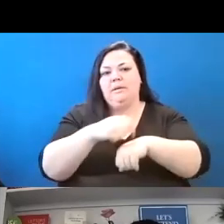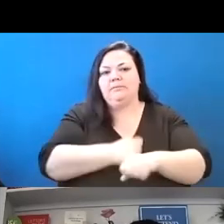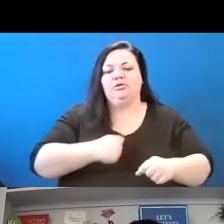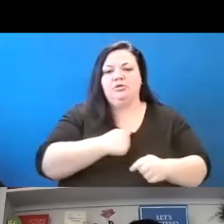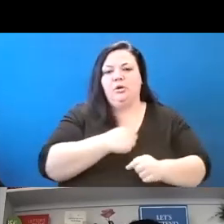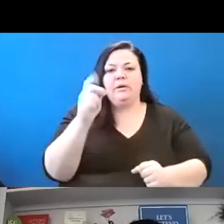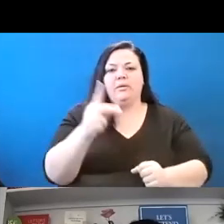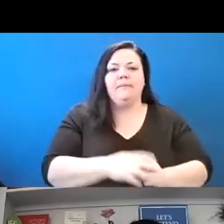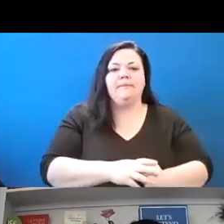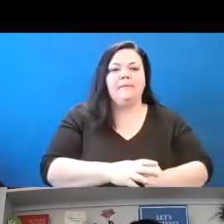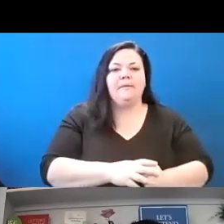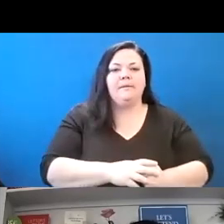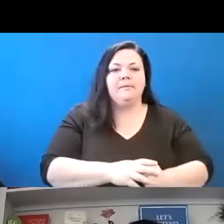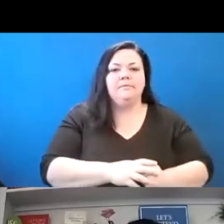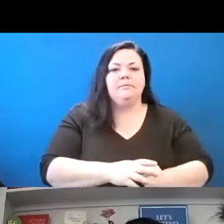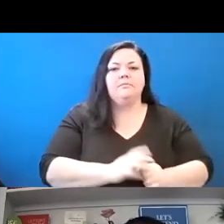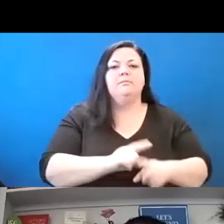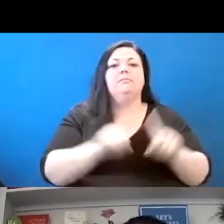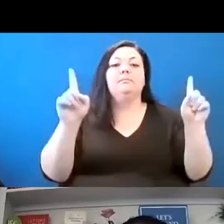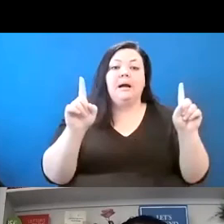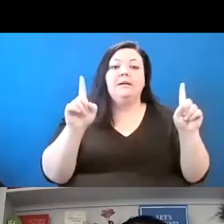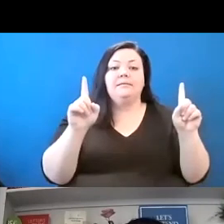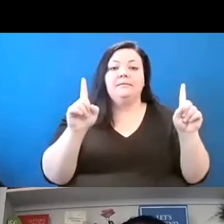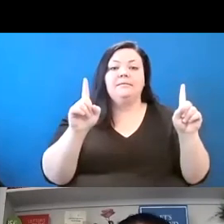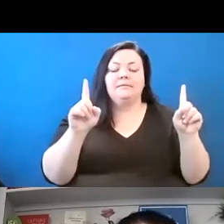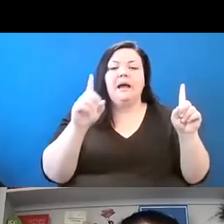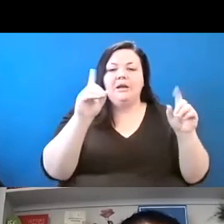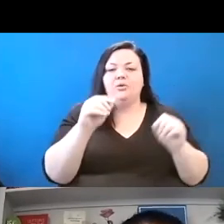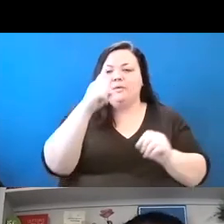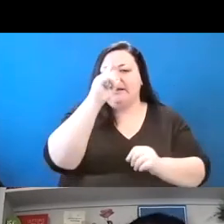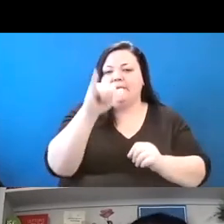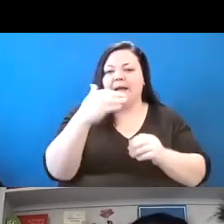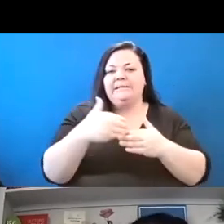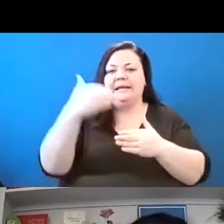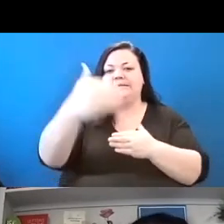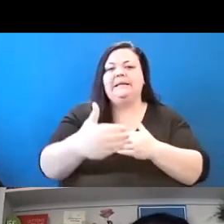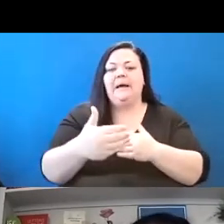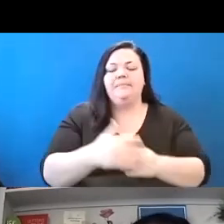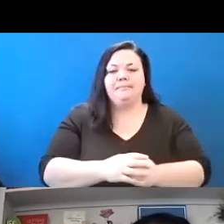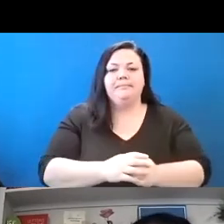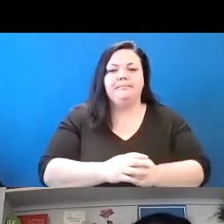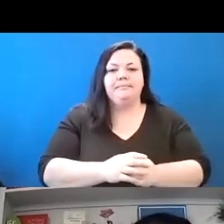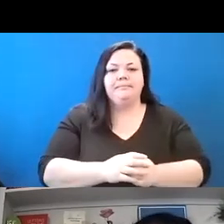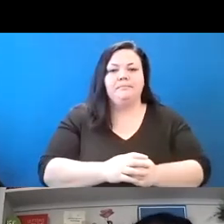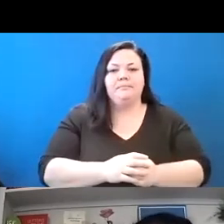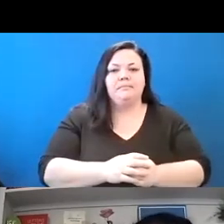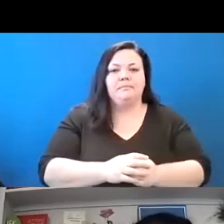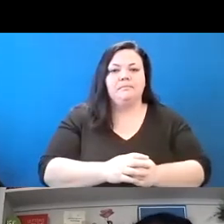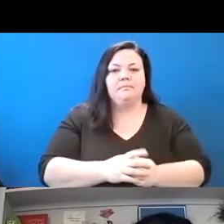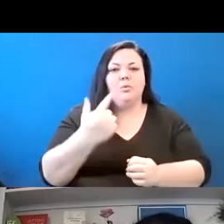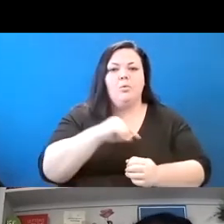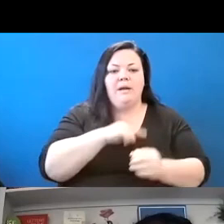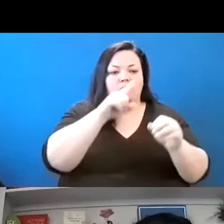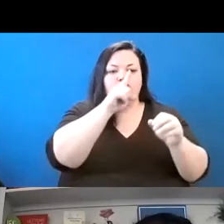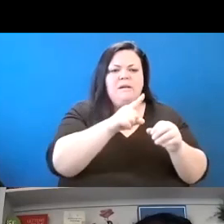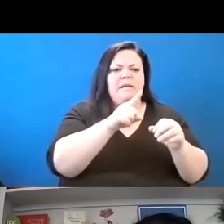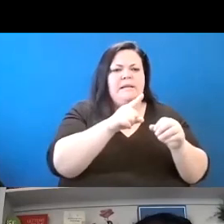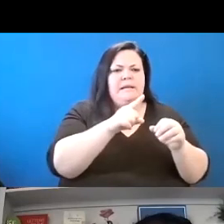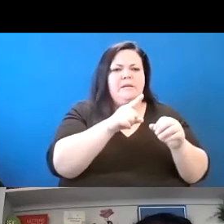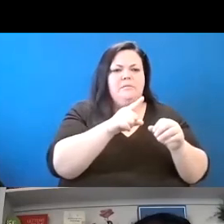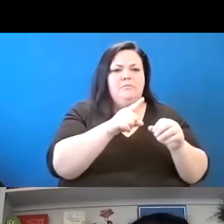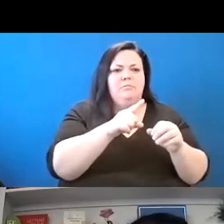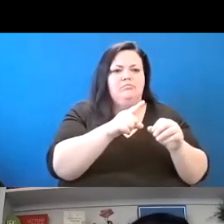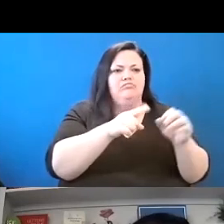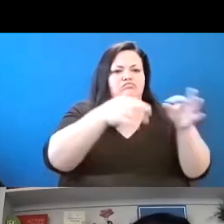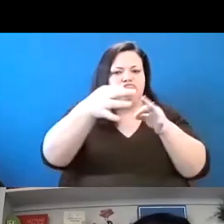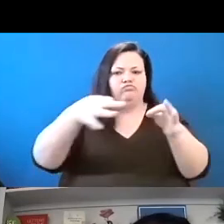time but i do think that is the next step um we've really laid out the ideas here as far as um how